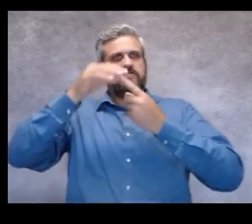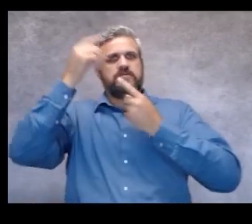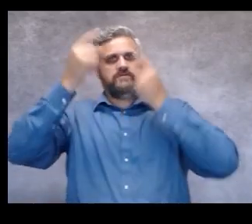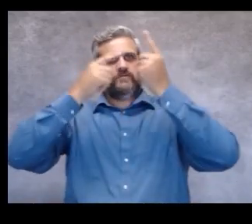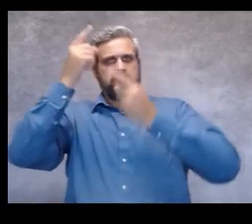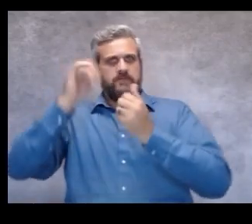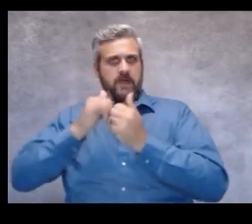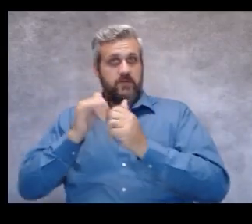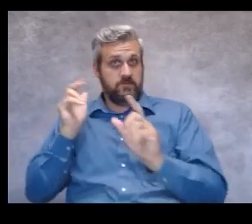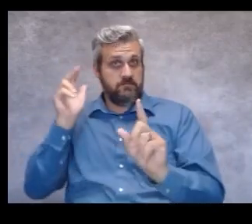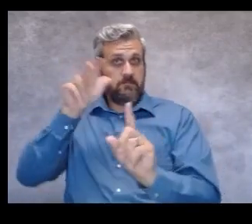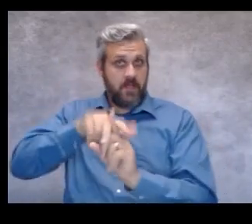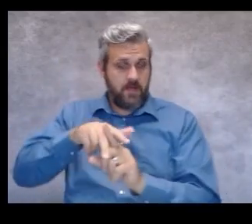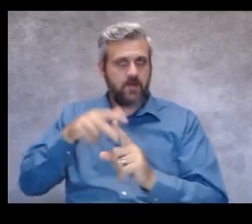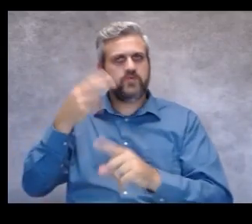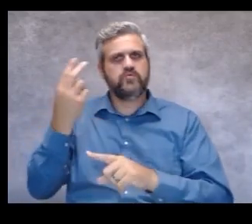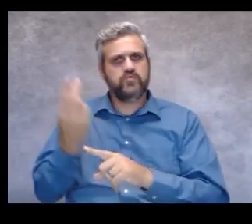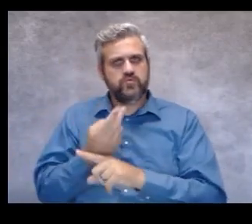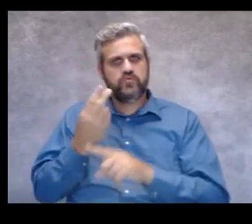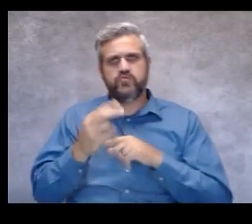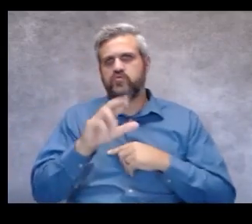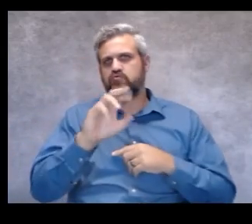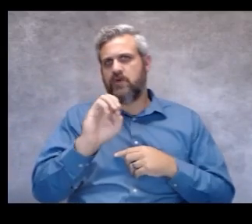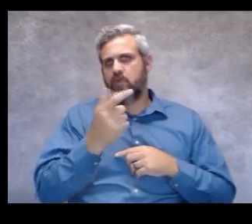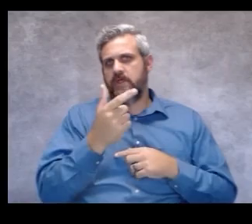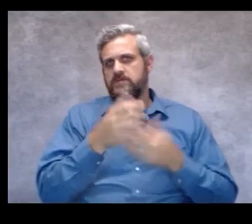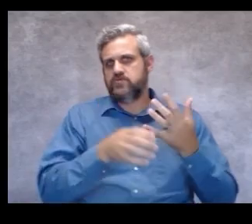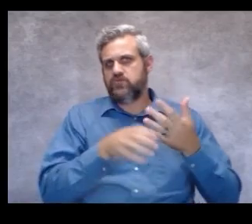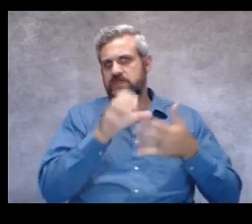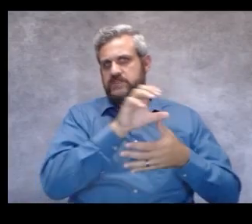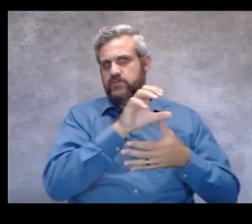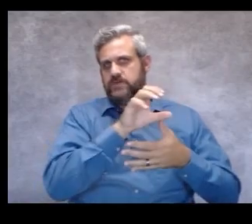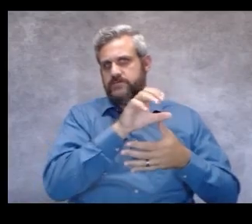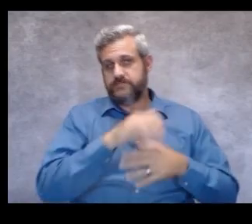be applied using the regulation criteria.